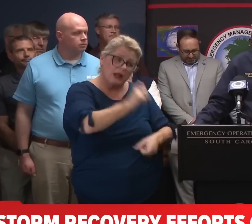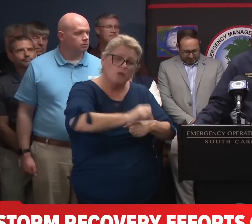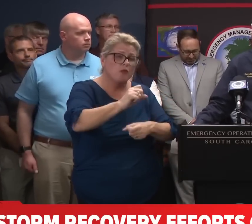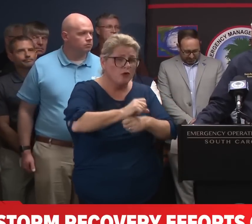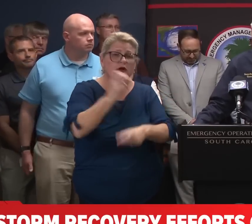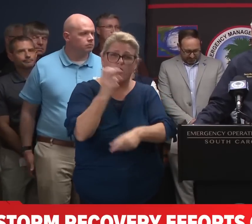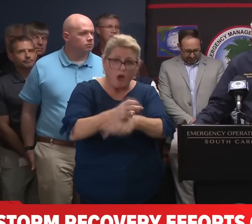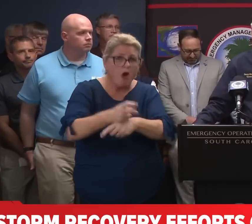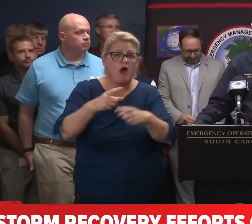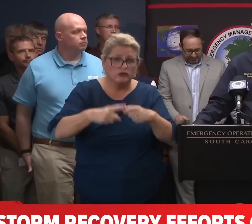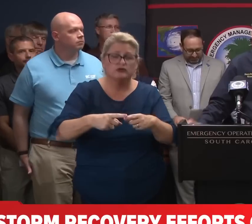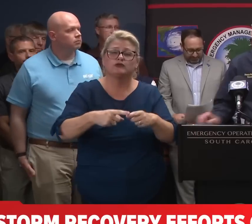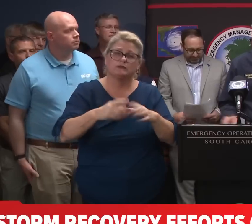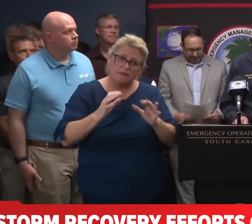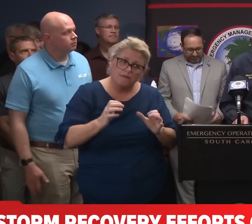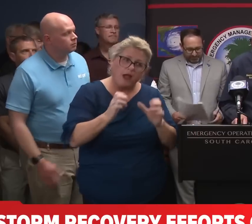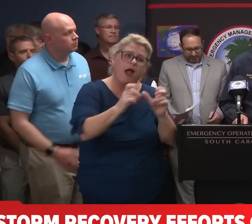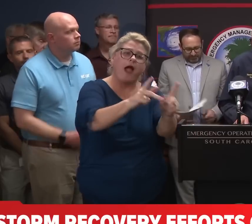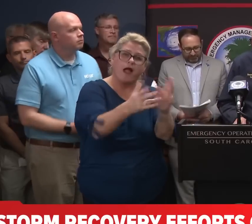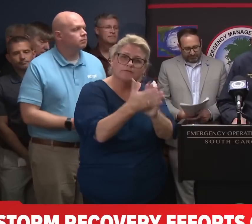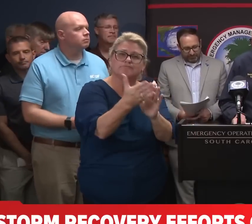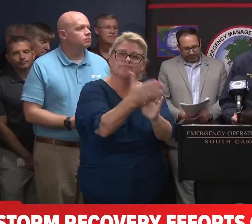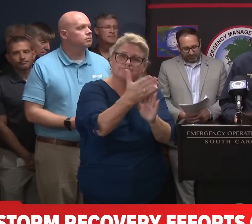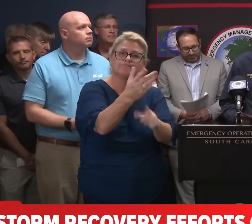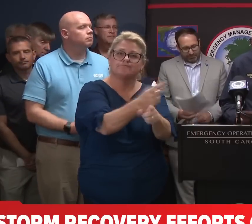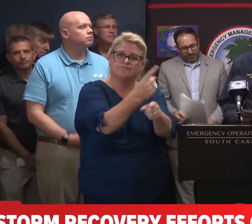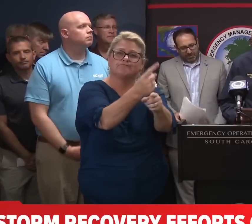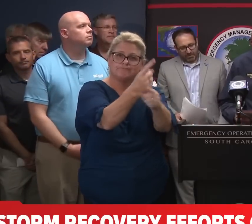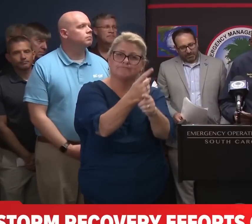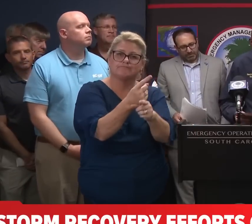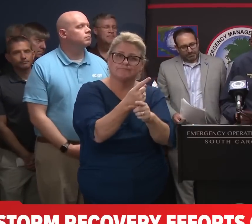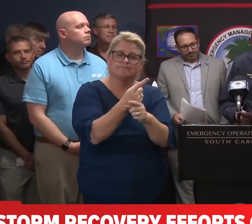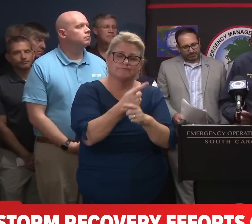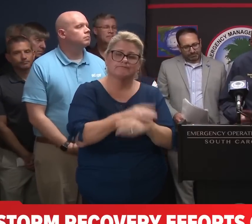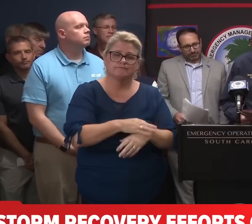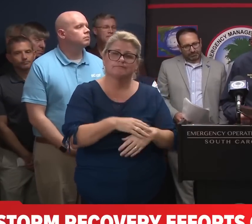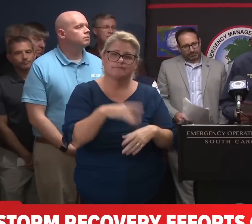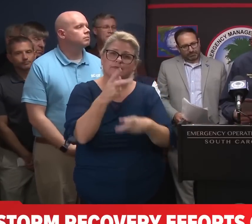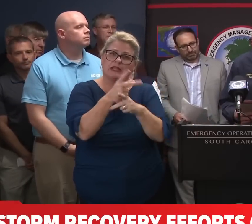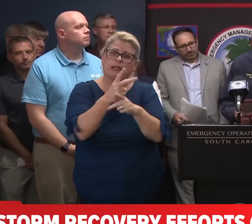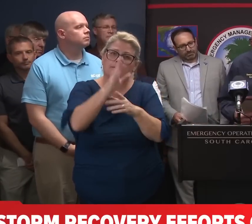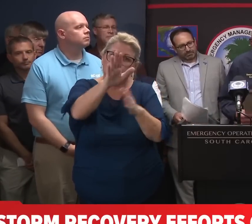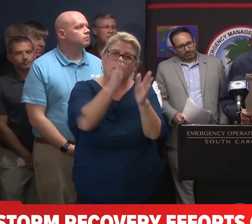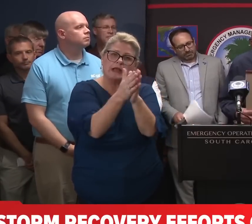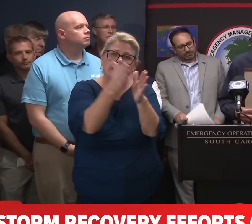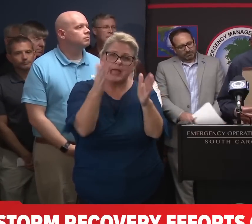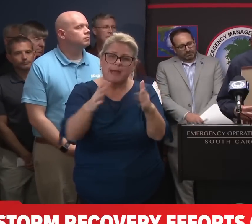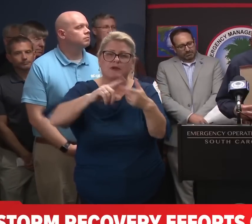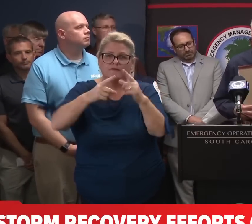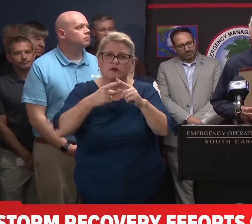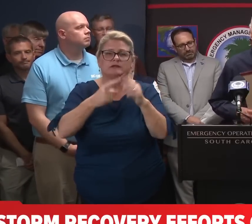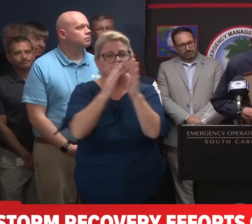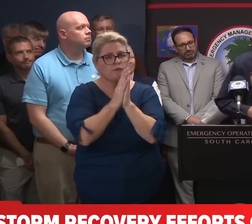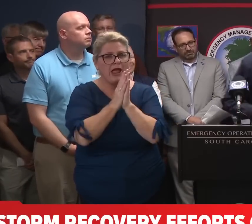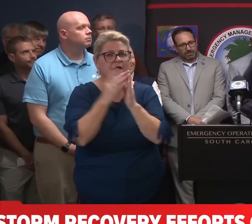get things back. Uh humming and, and do uh keep the, keep your neighbors friends in your prayers. Thank you.